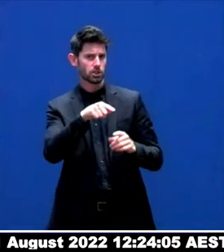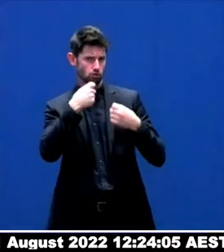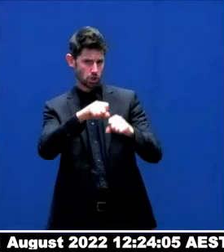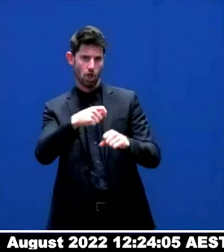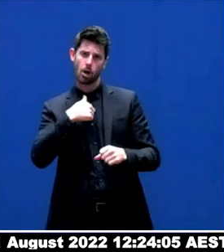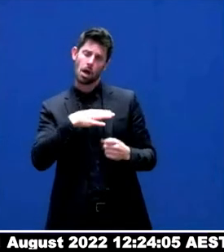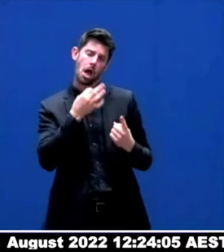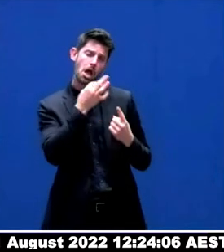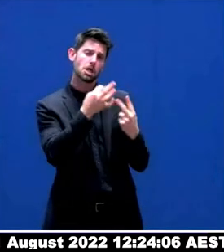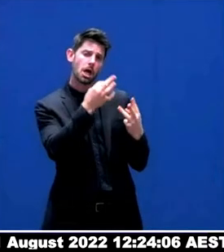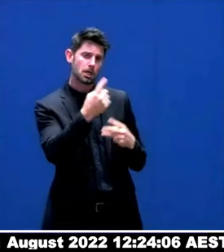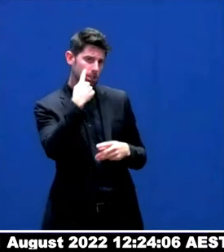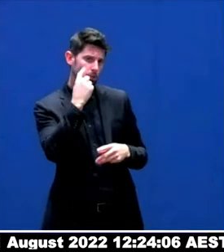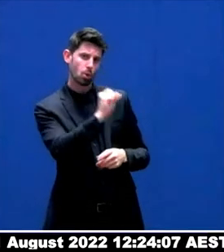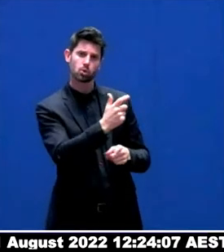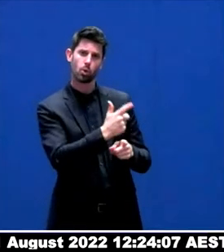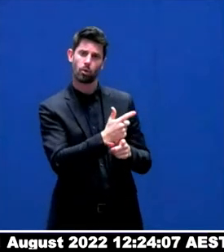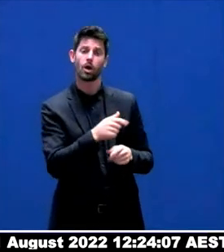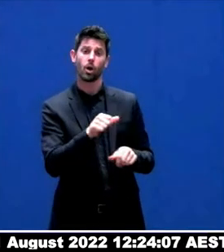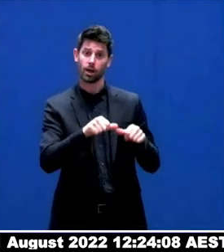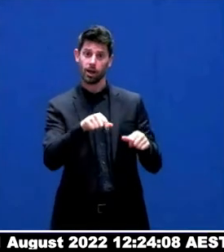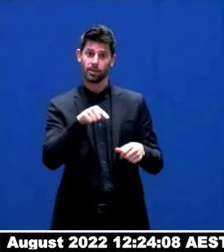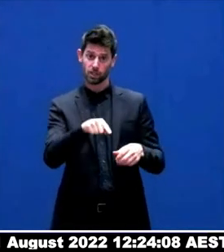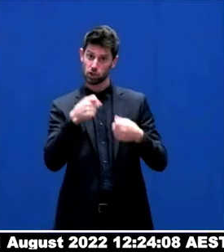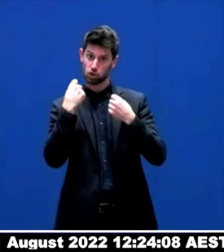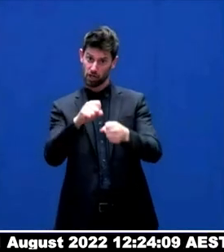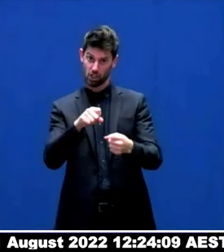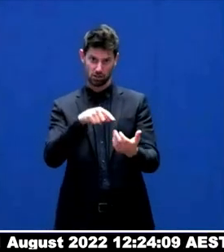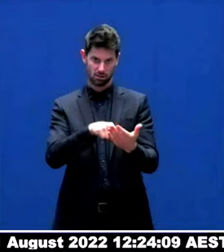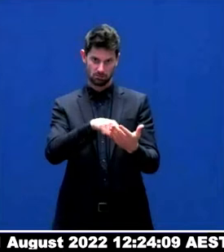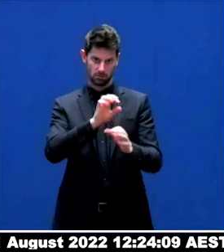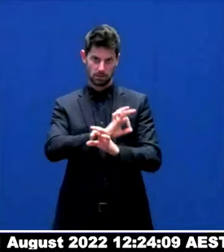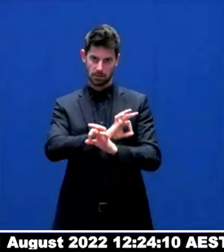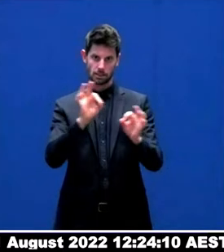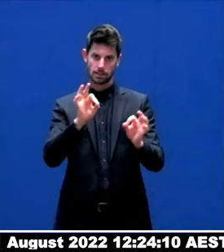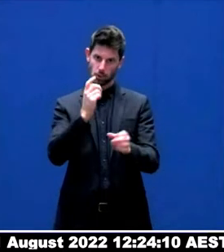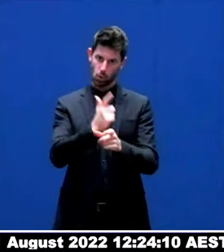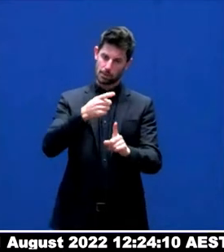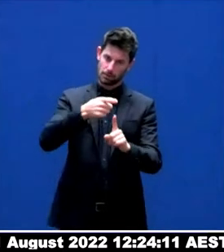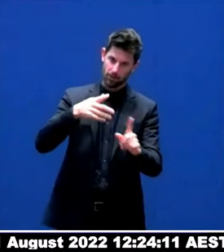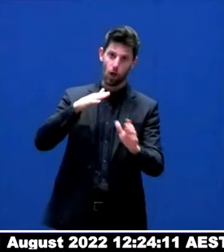you: that the Strategy itself does not identify people with disability as a separate